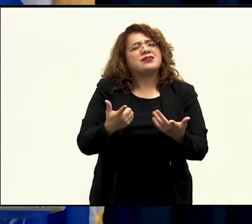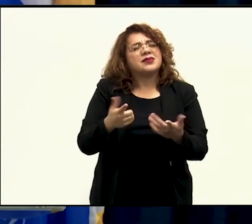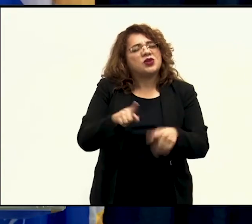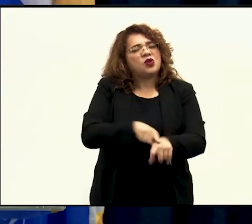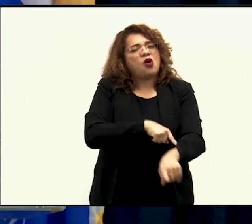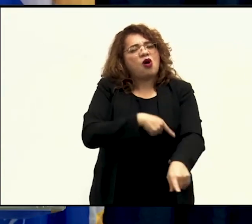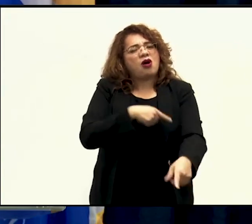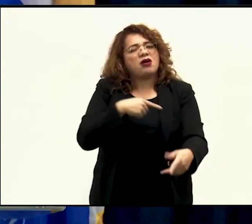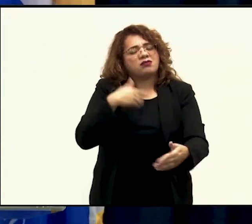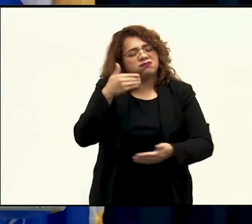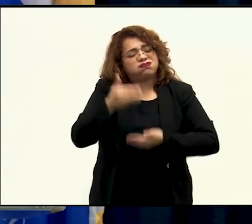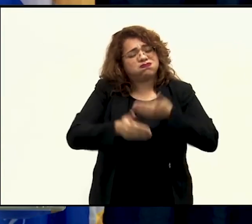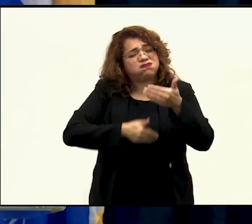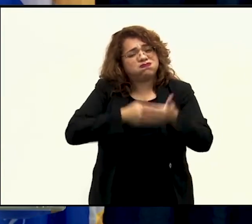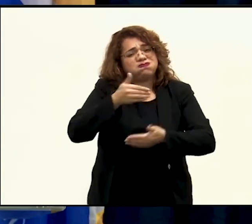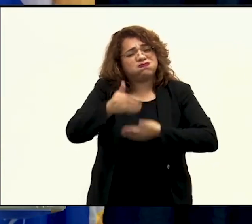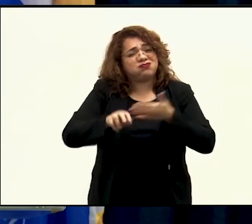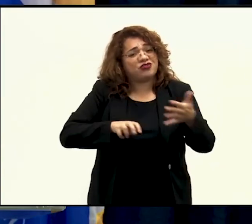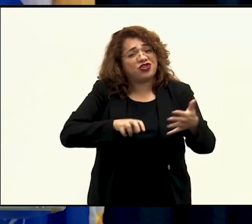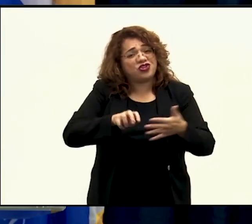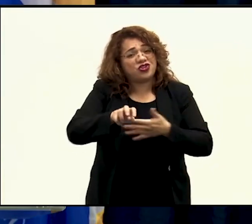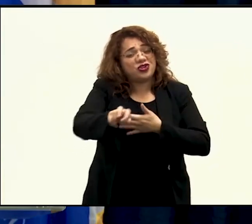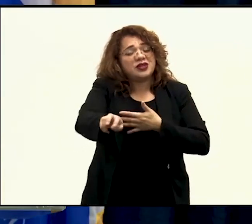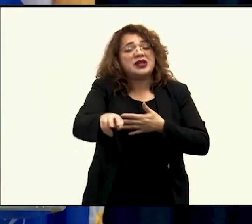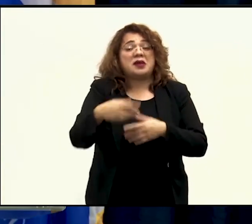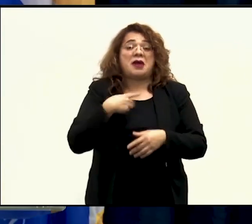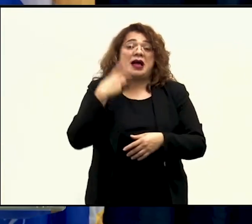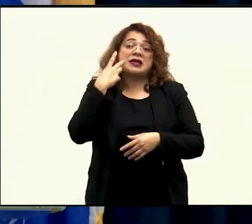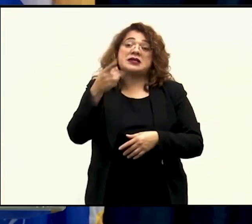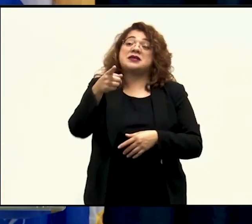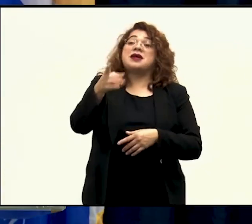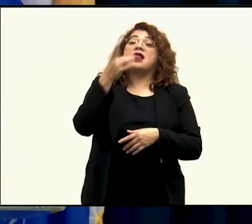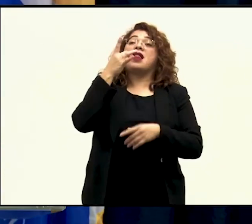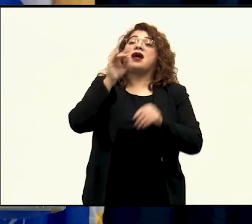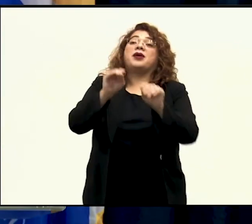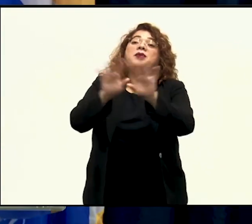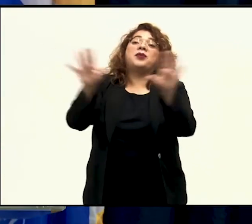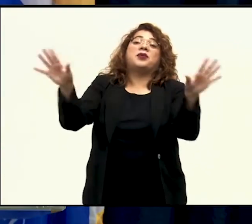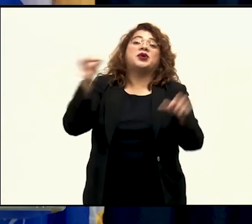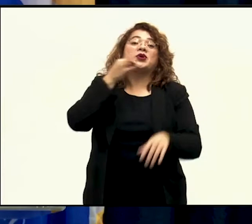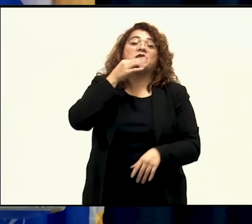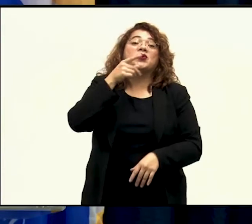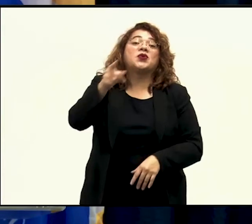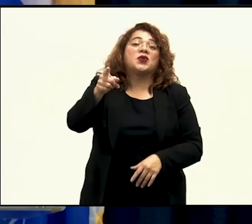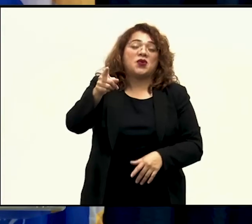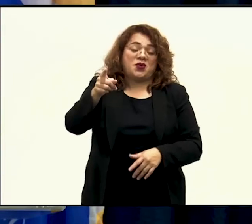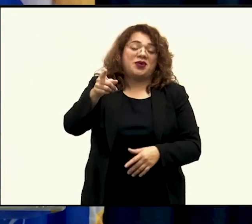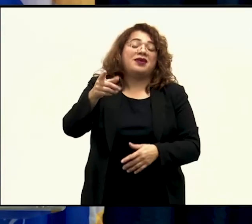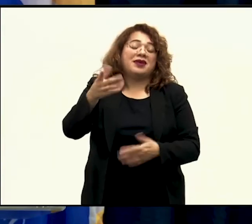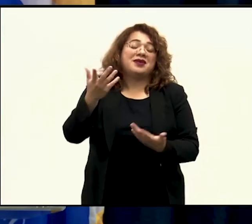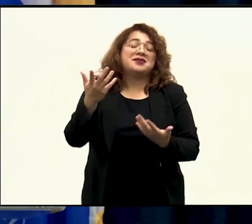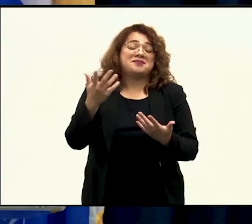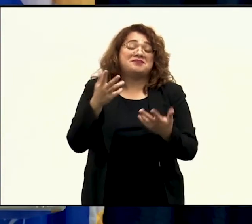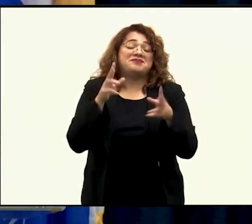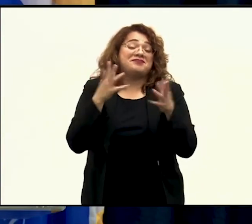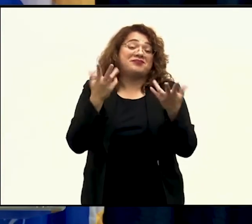And so with that, I say thank you and I'll turn it back to the mayor. Thank you Kelly.